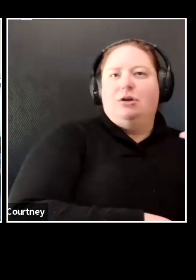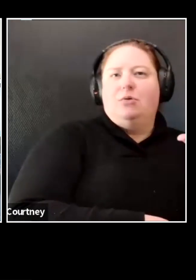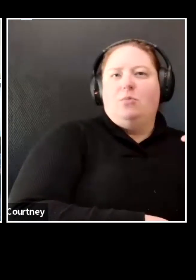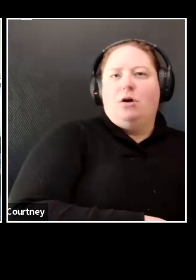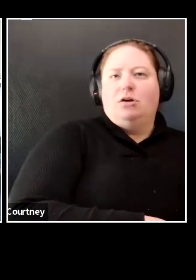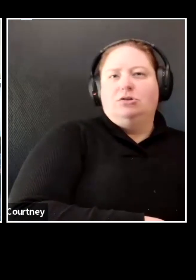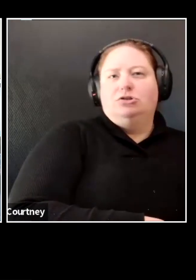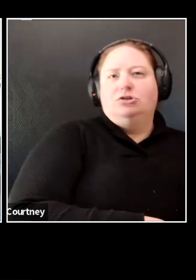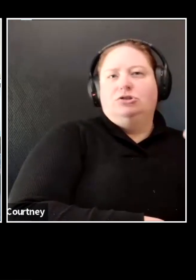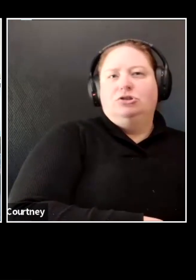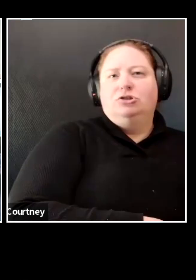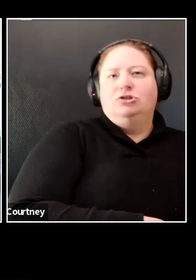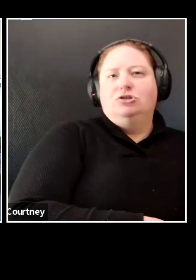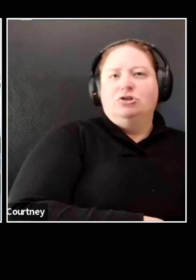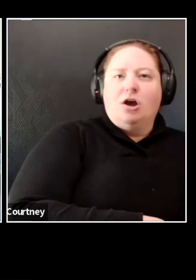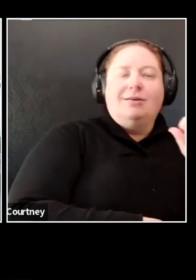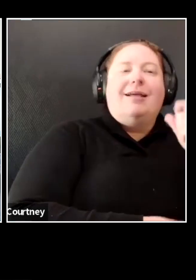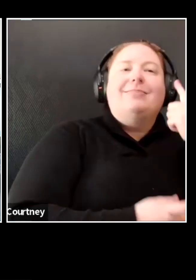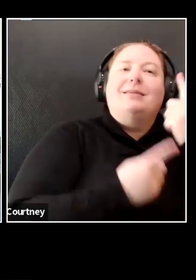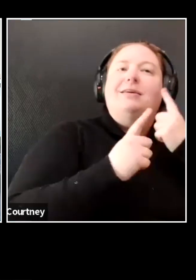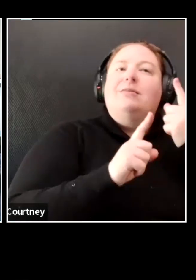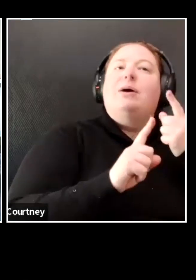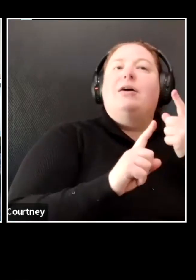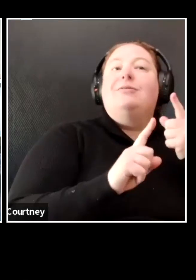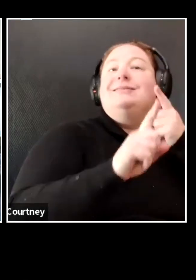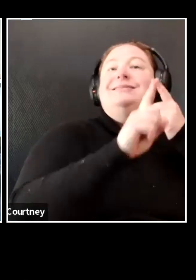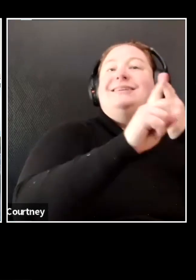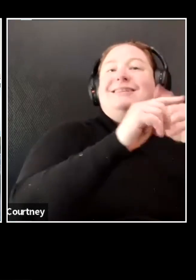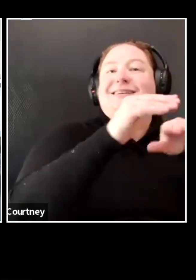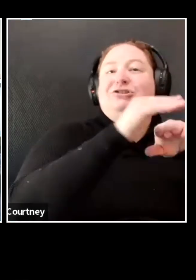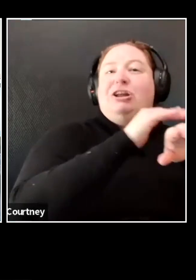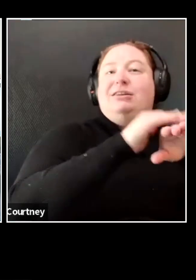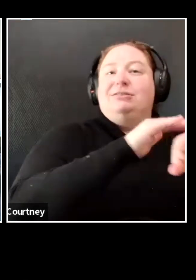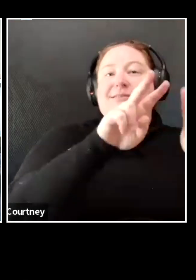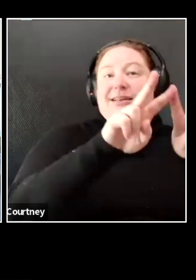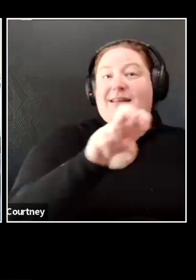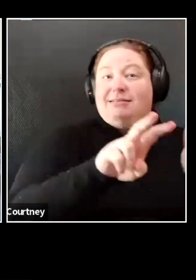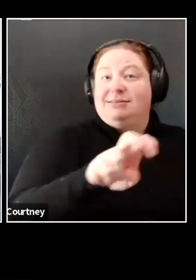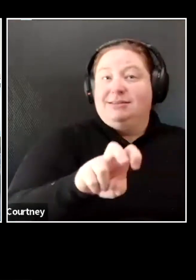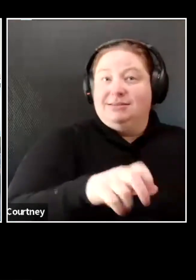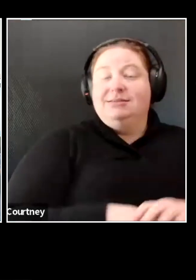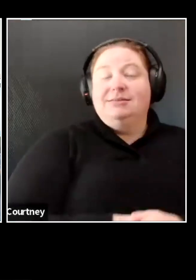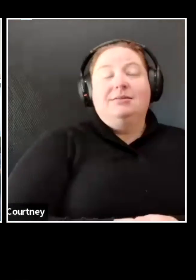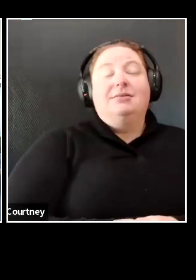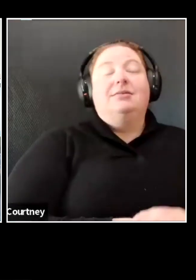thinking about destination access analysis um and many other teams at different agencies around the